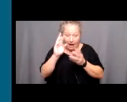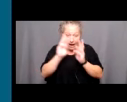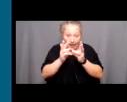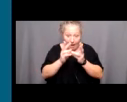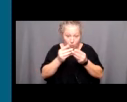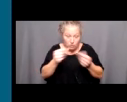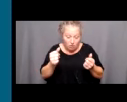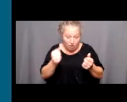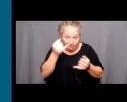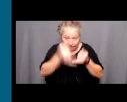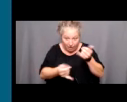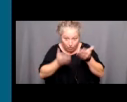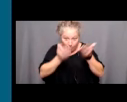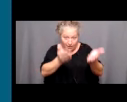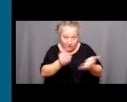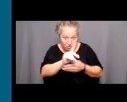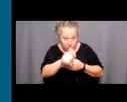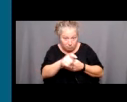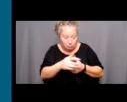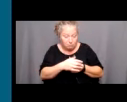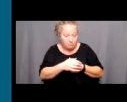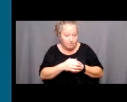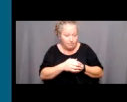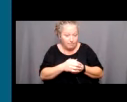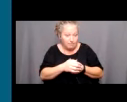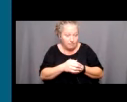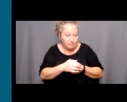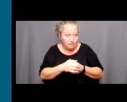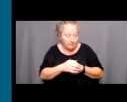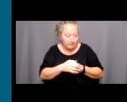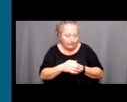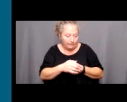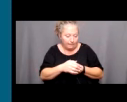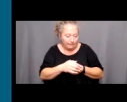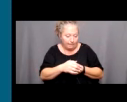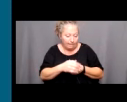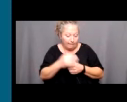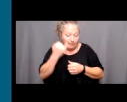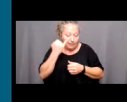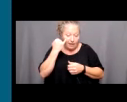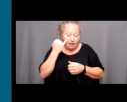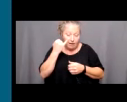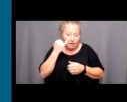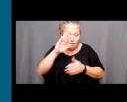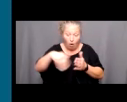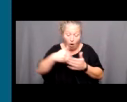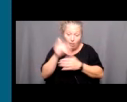And if all the speakers want to come on camera and unmute.